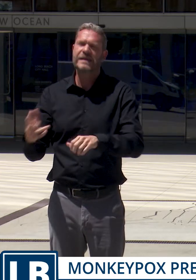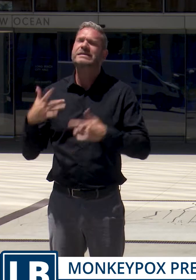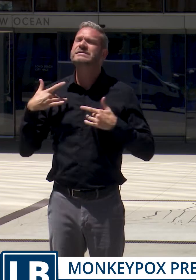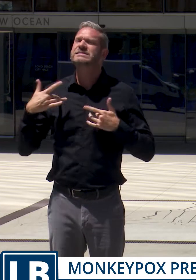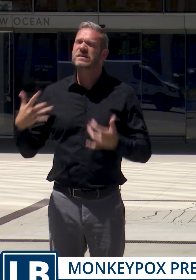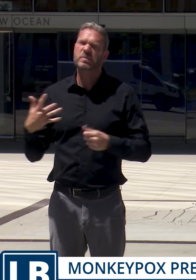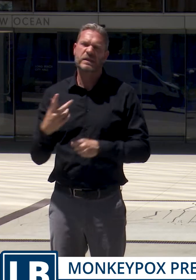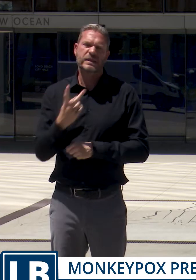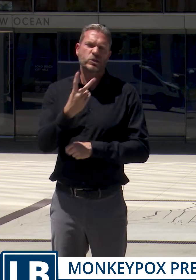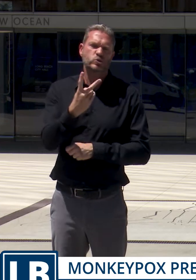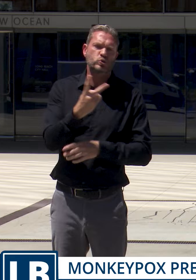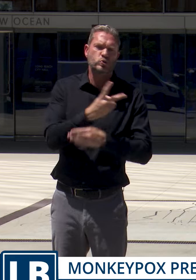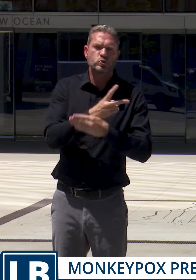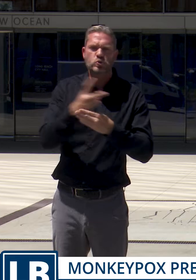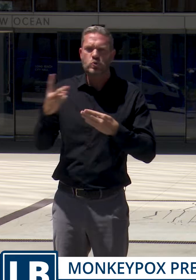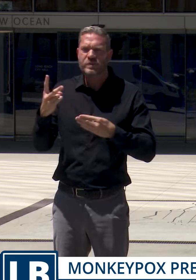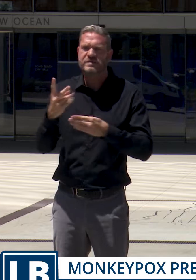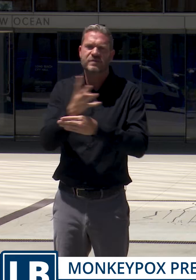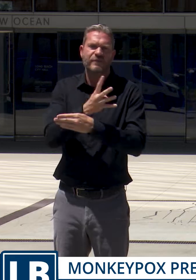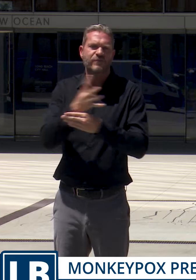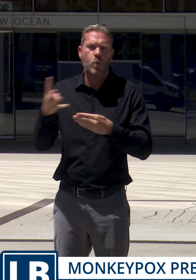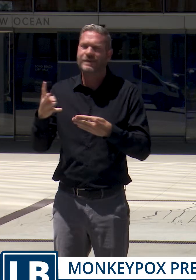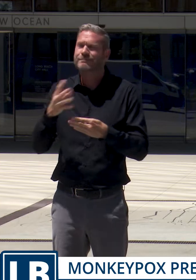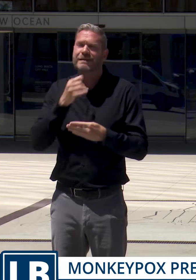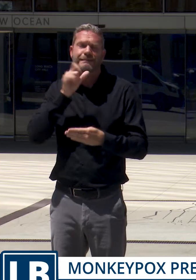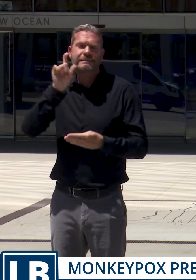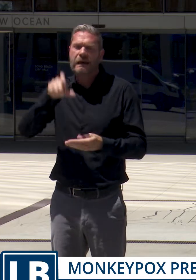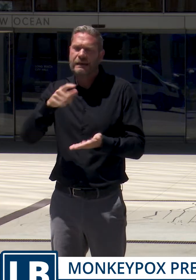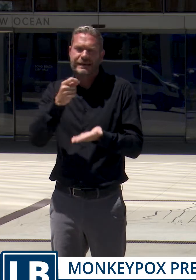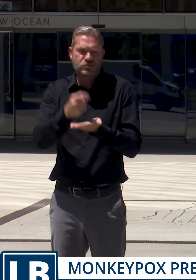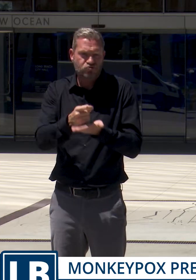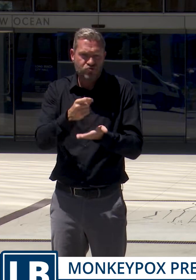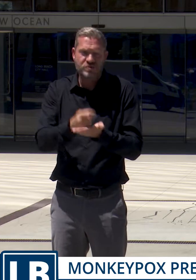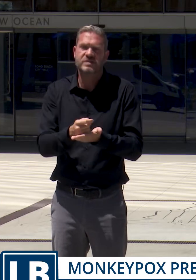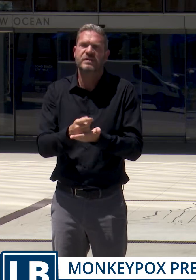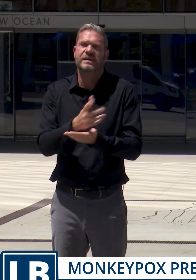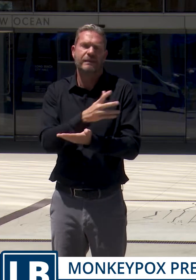own without specific treatment there have been no deaths in the united states to date